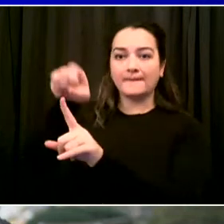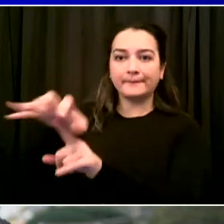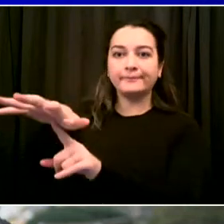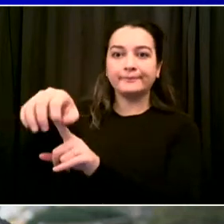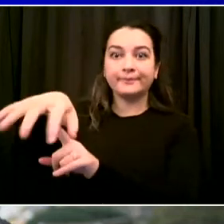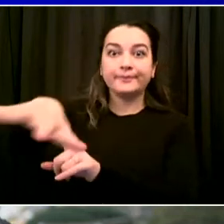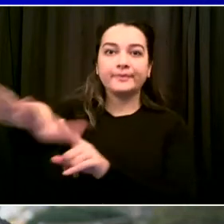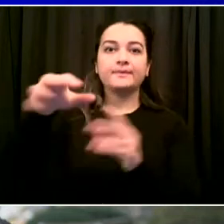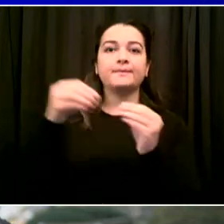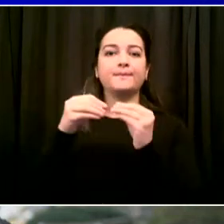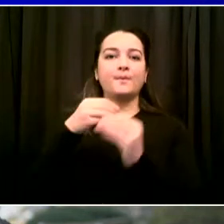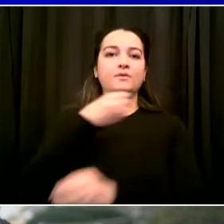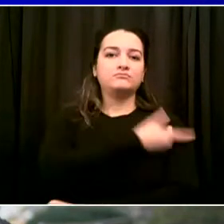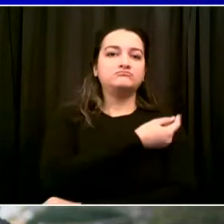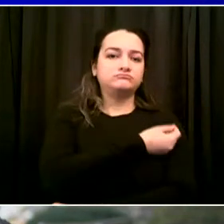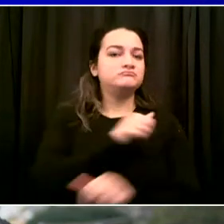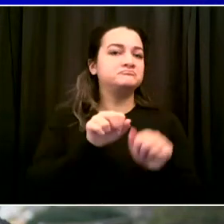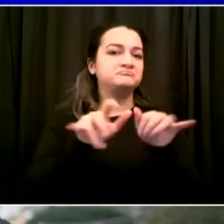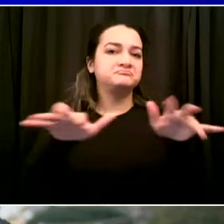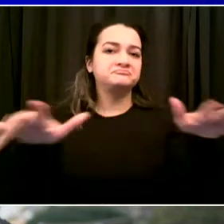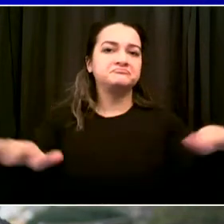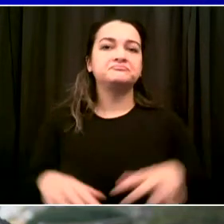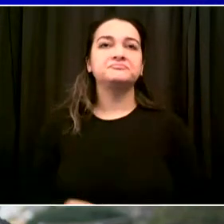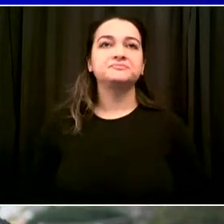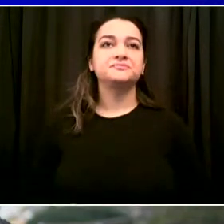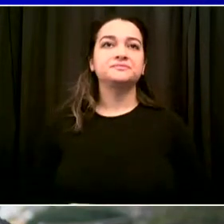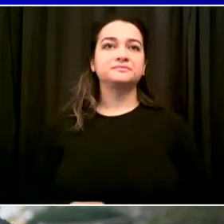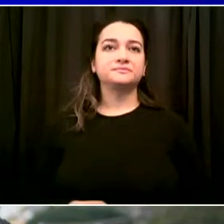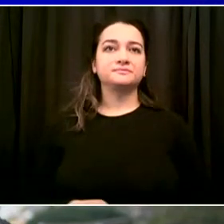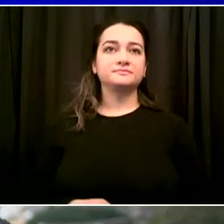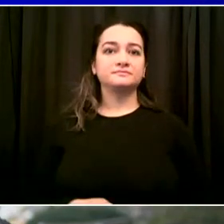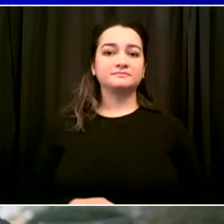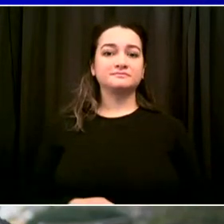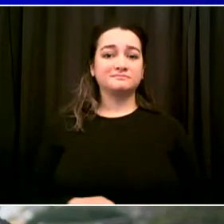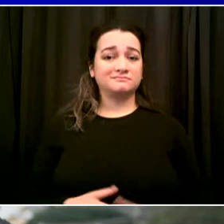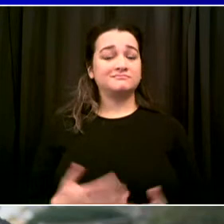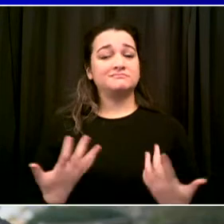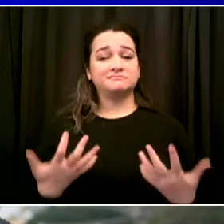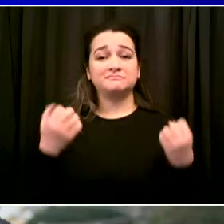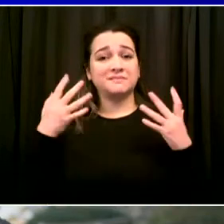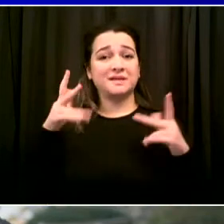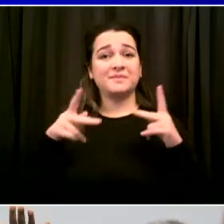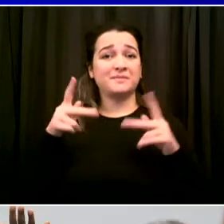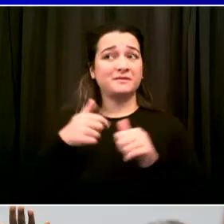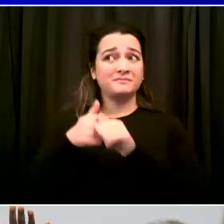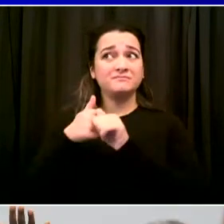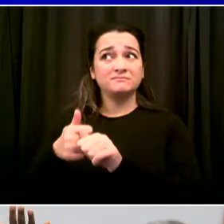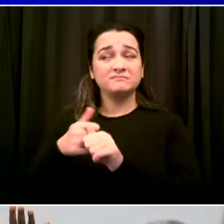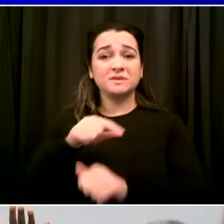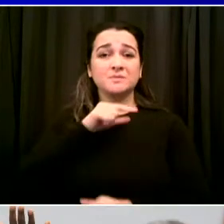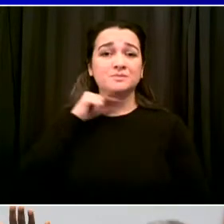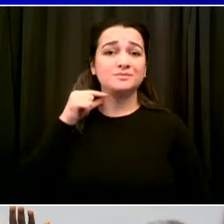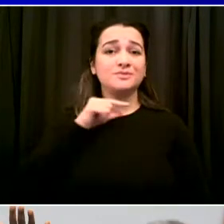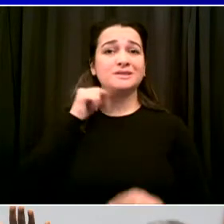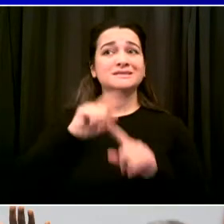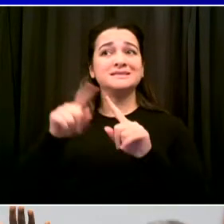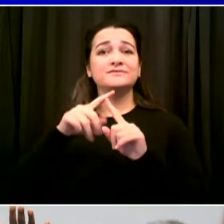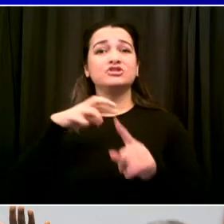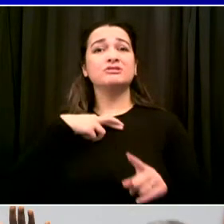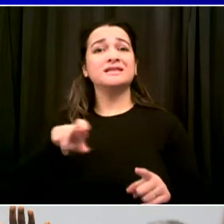CONGREGANTS WILL LISTEN AND